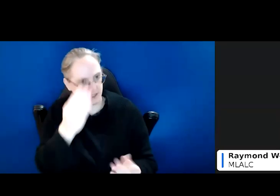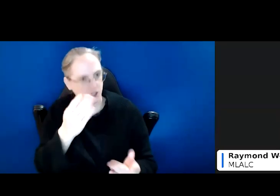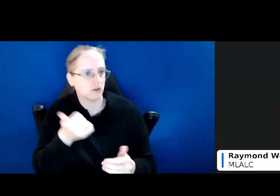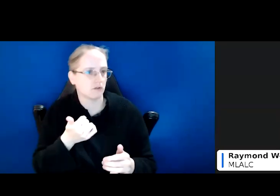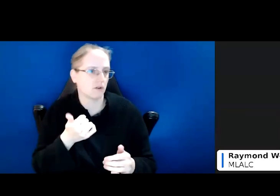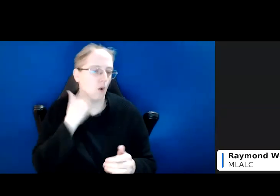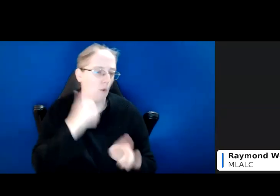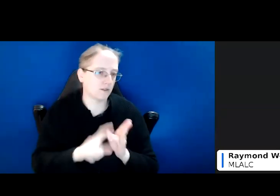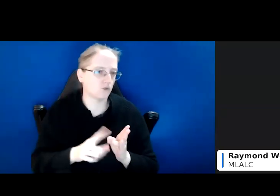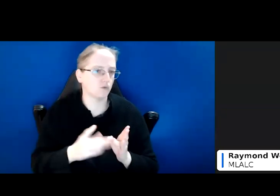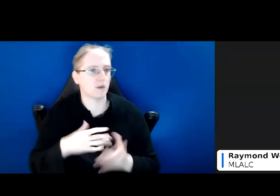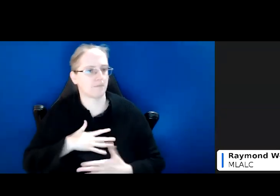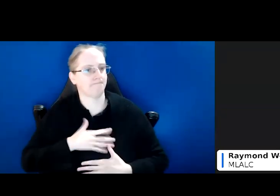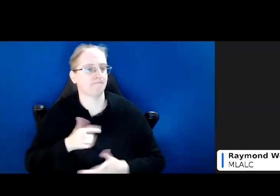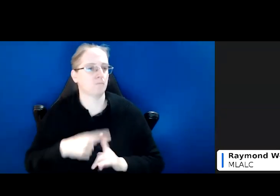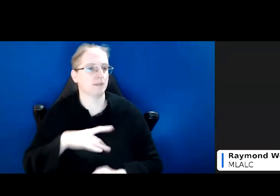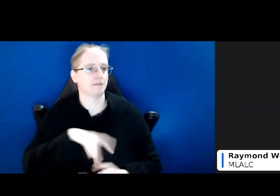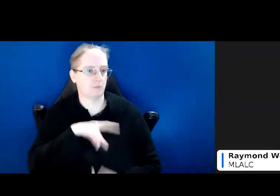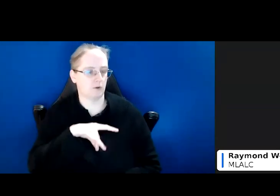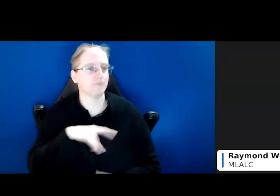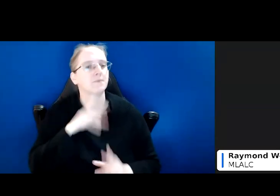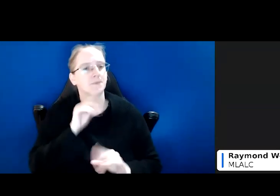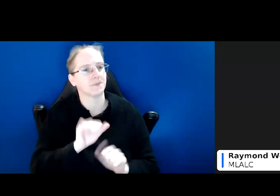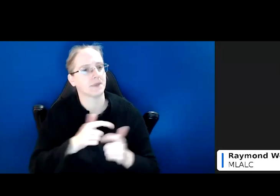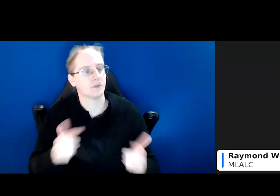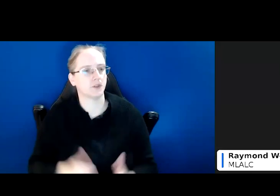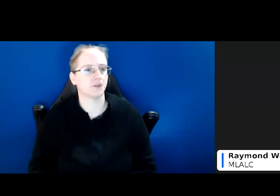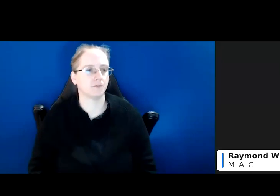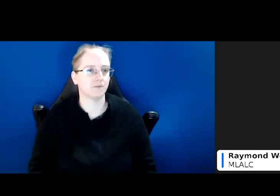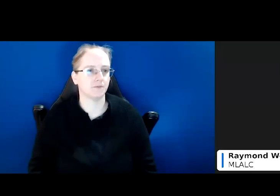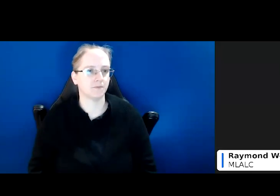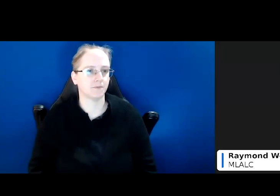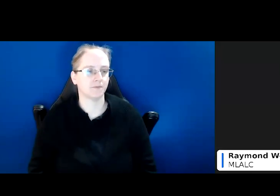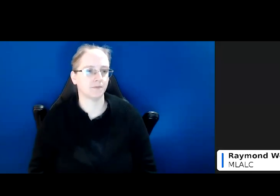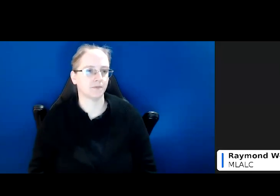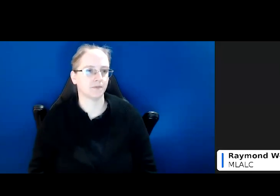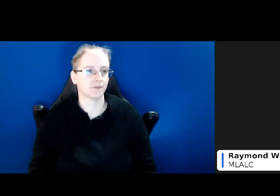Speaking in Aboriginal language